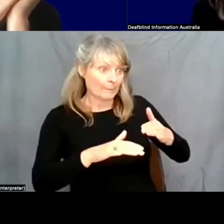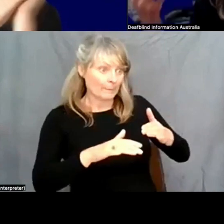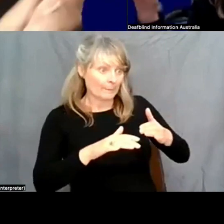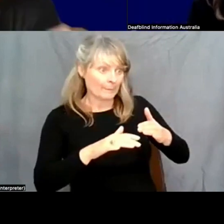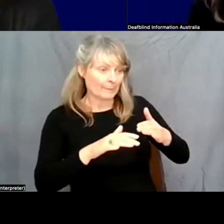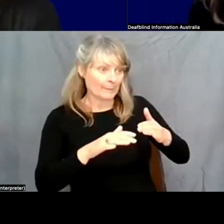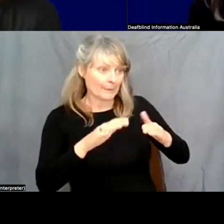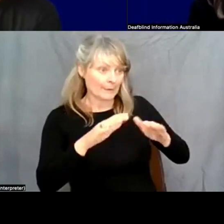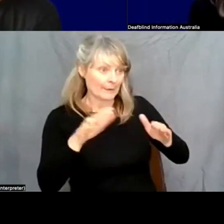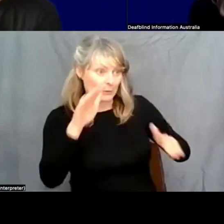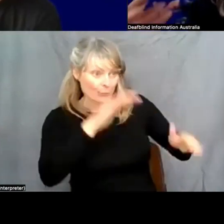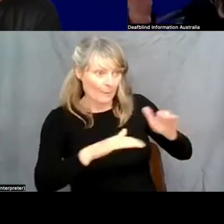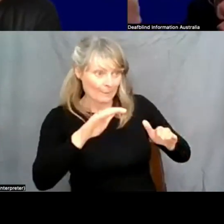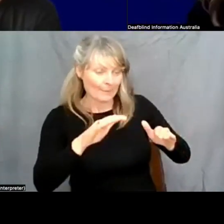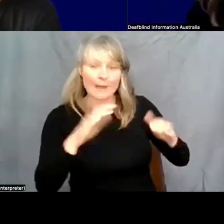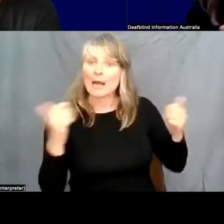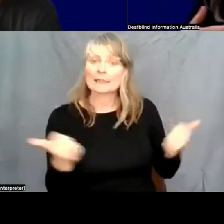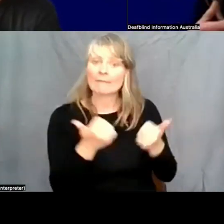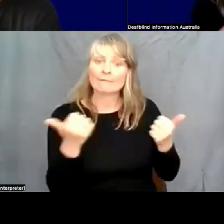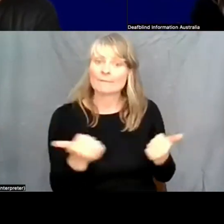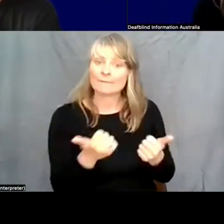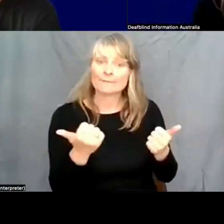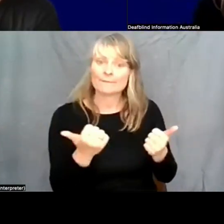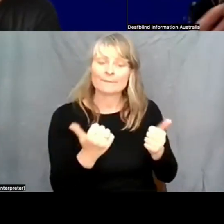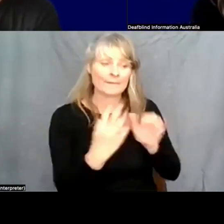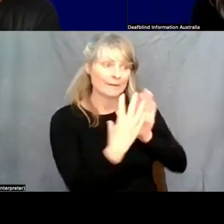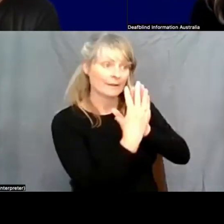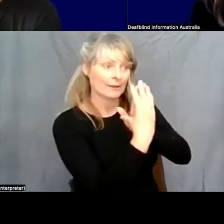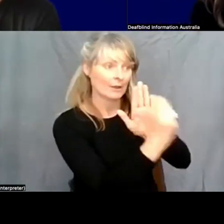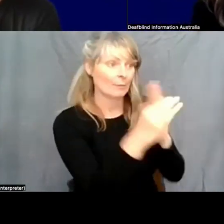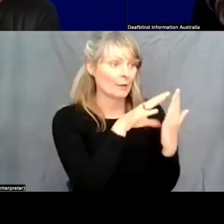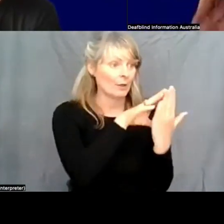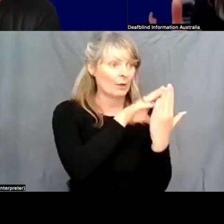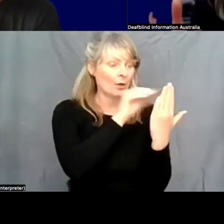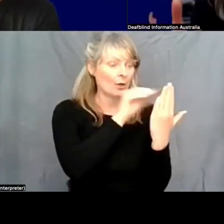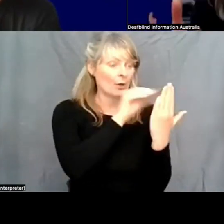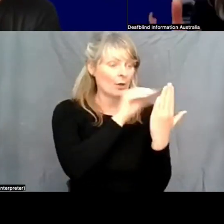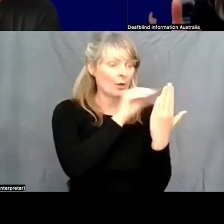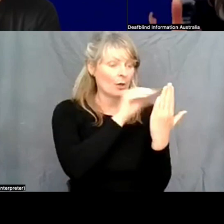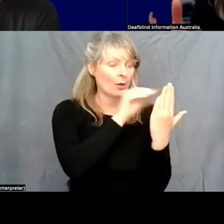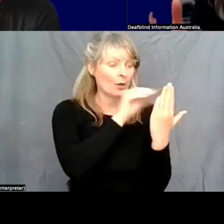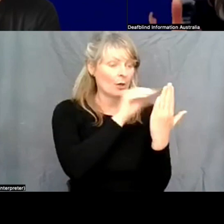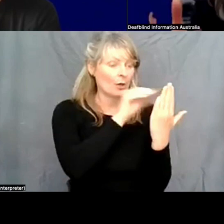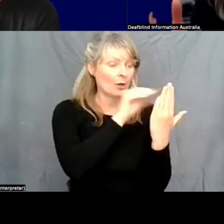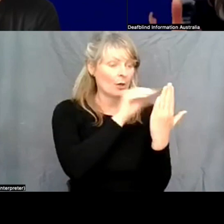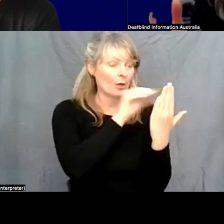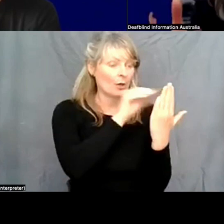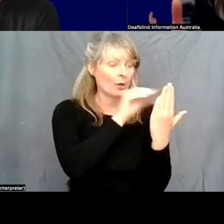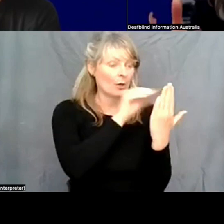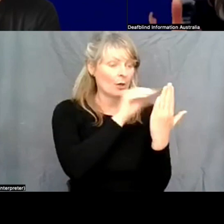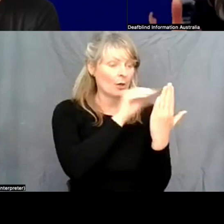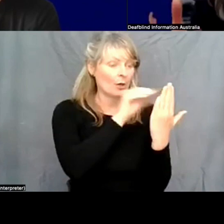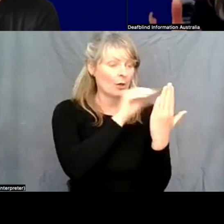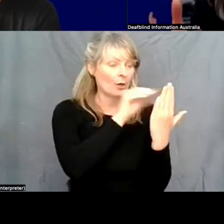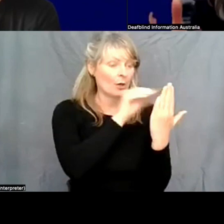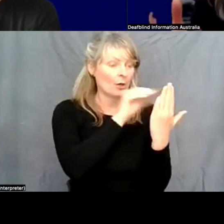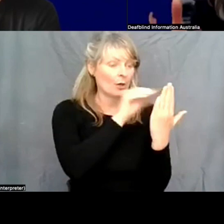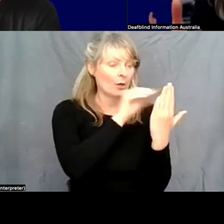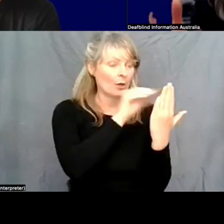remembering or the future because it could be, and so many things so simply mirroring back I saw you